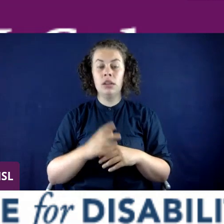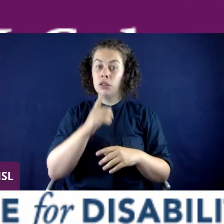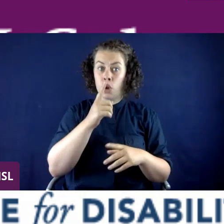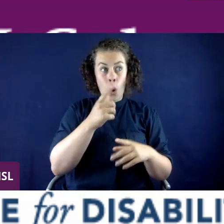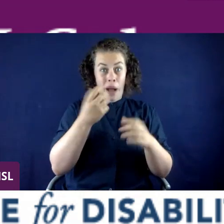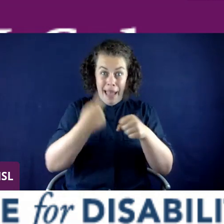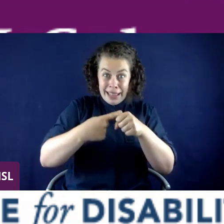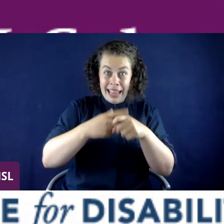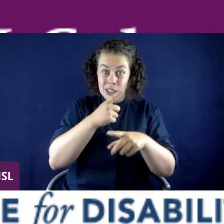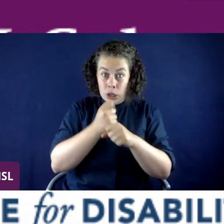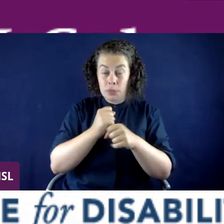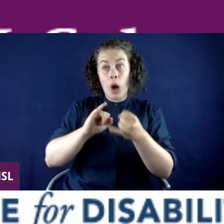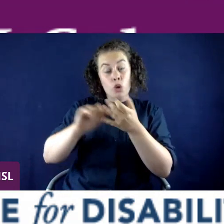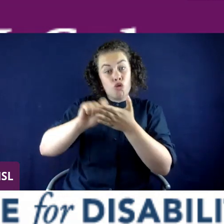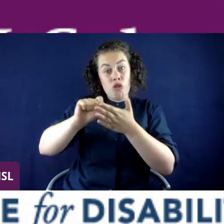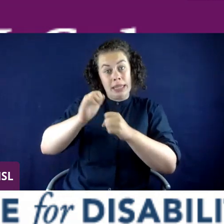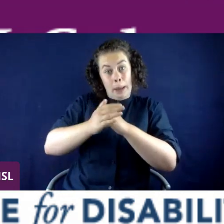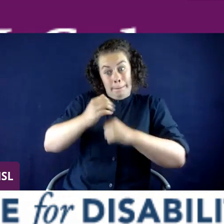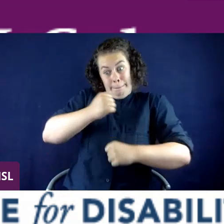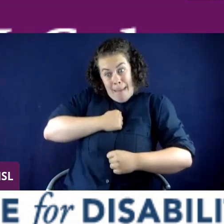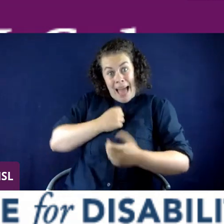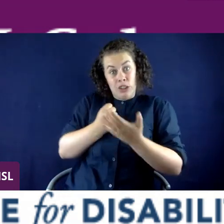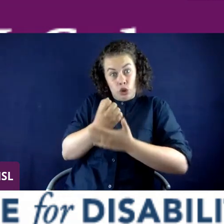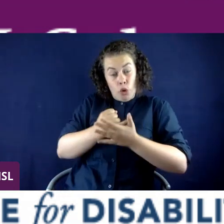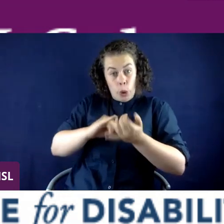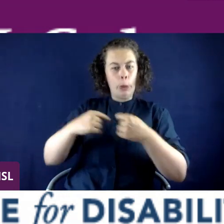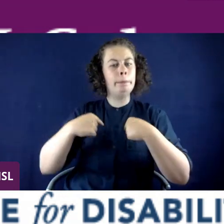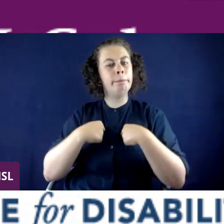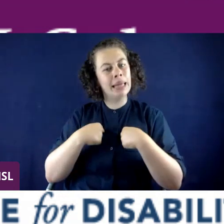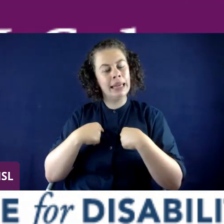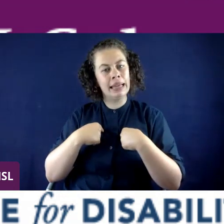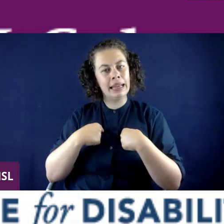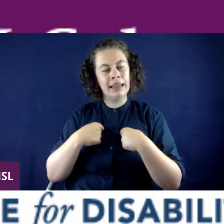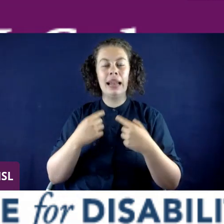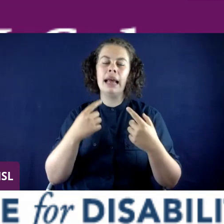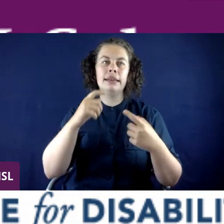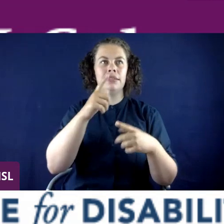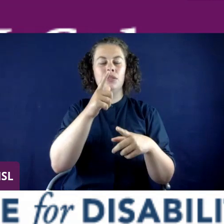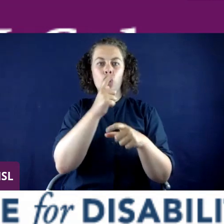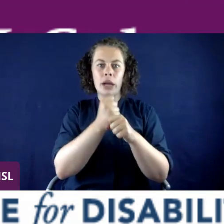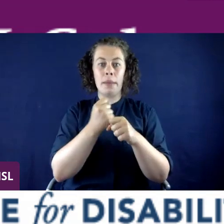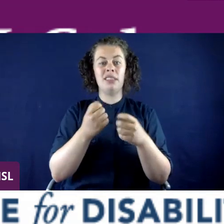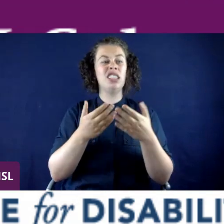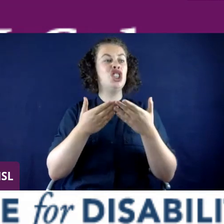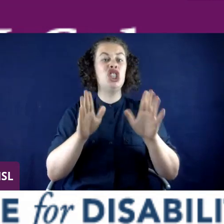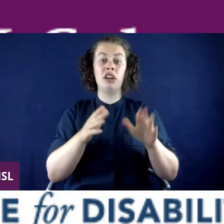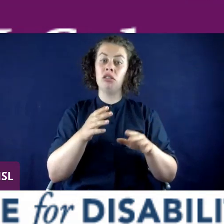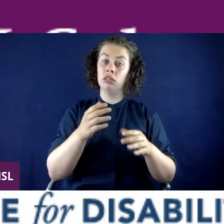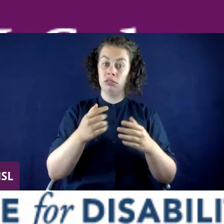things effectively. Going to the point , how often would you get to see bodies that look